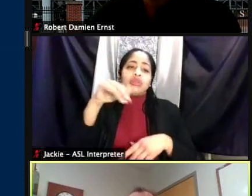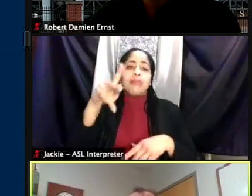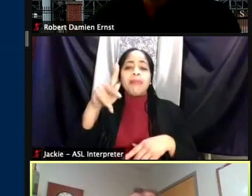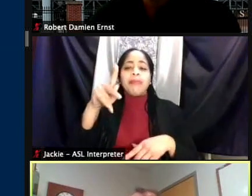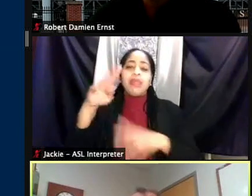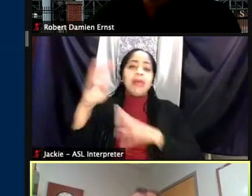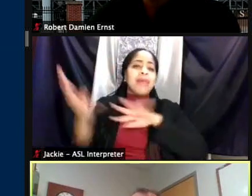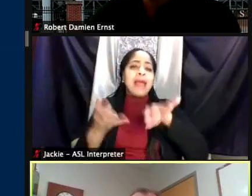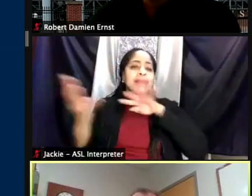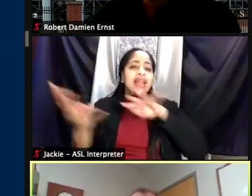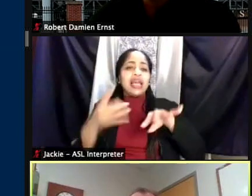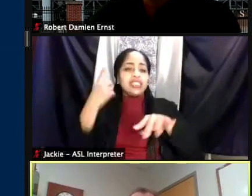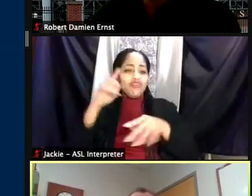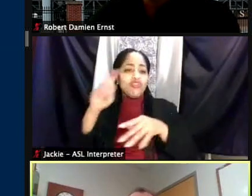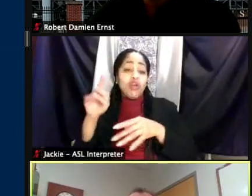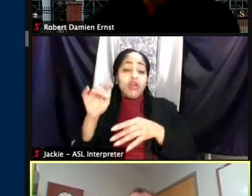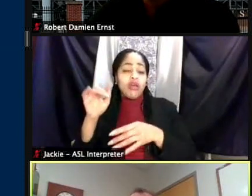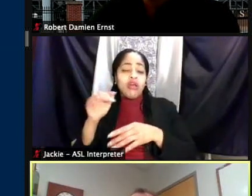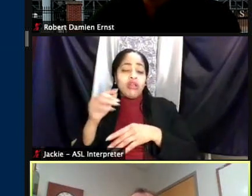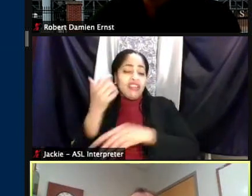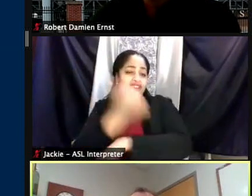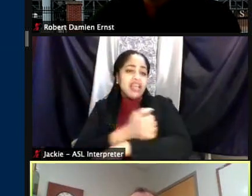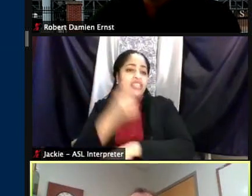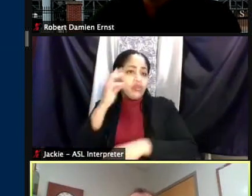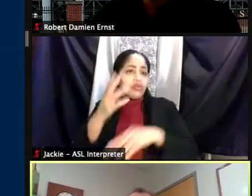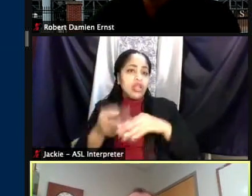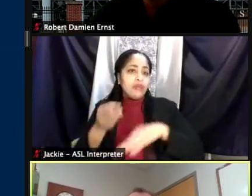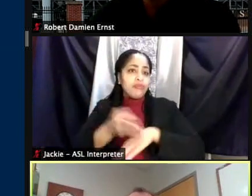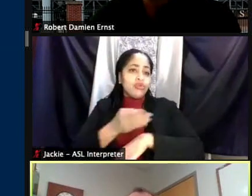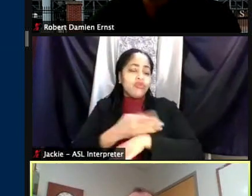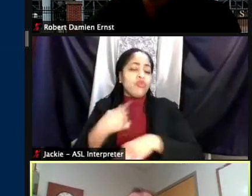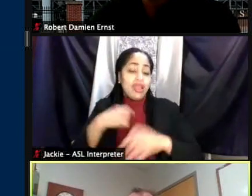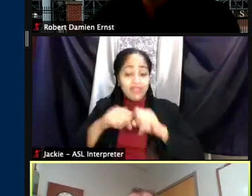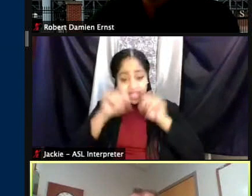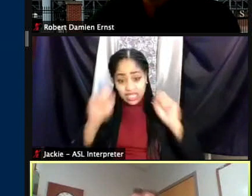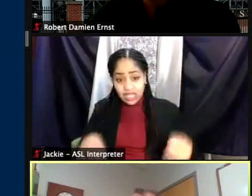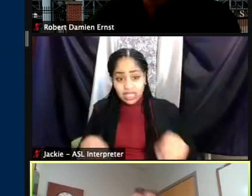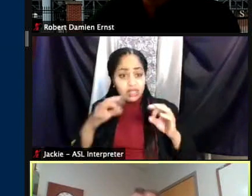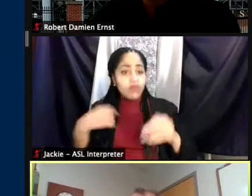We have a great system right now. We're vaccinating at the stadium.